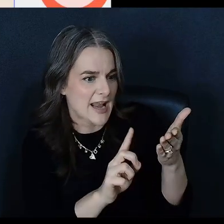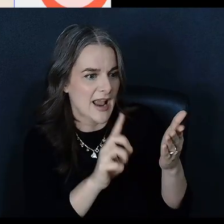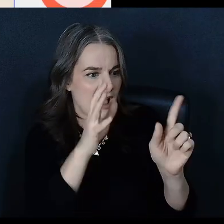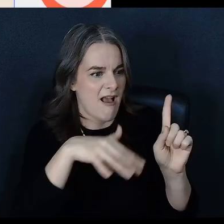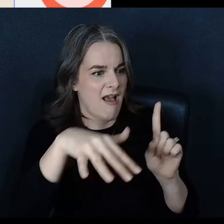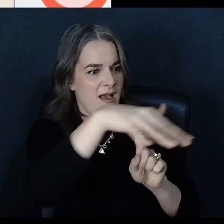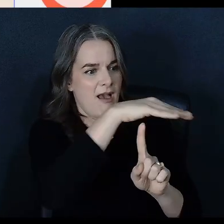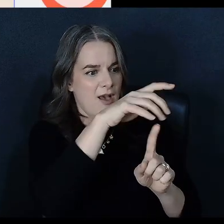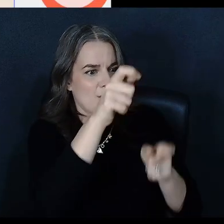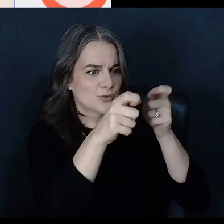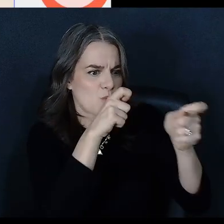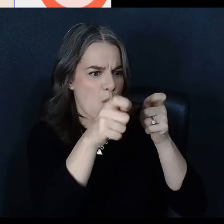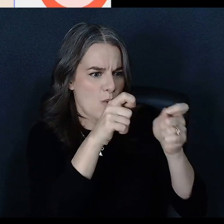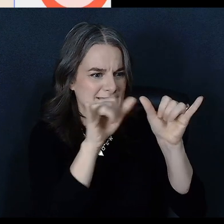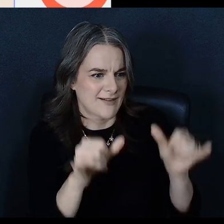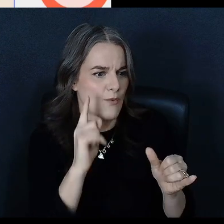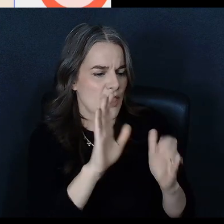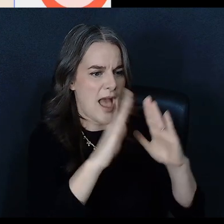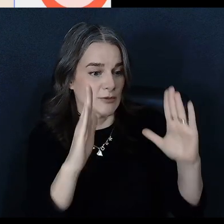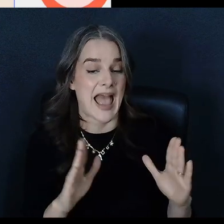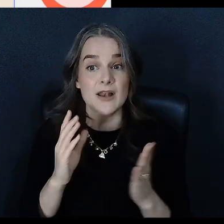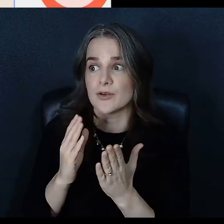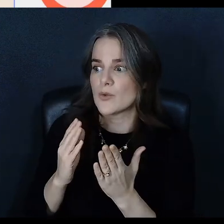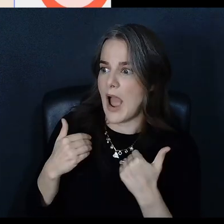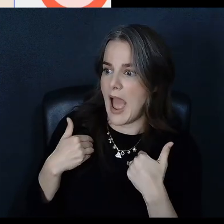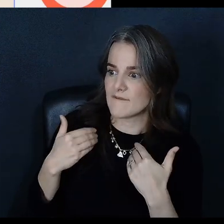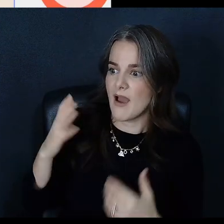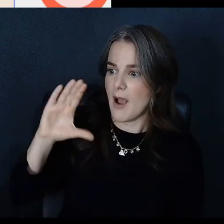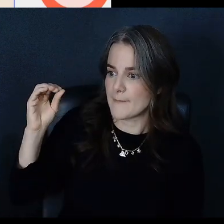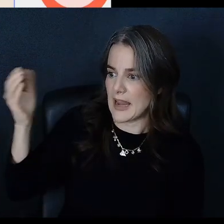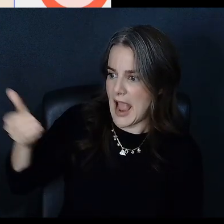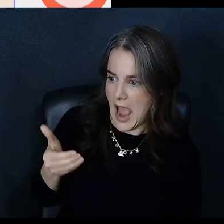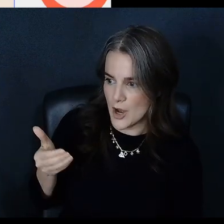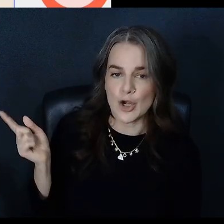And you had to get a company in that specifically did this. And they had to plan it.